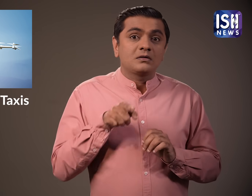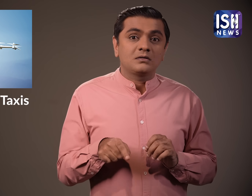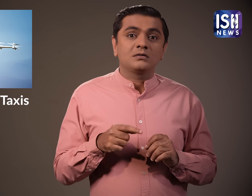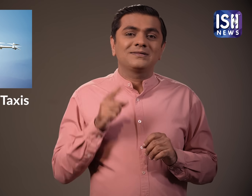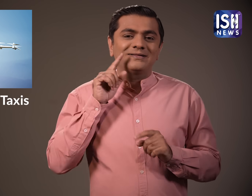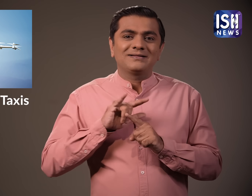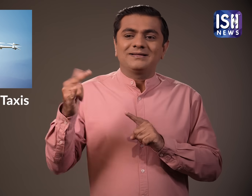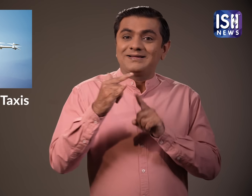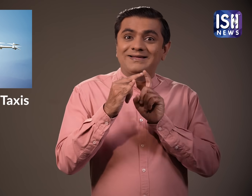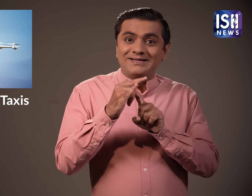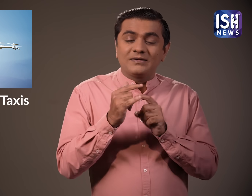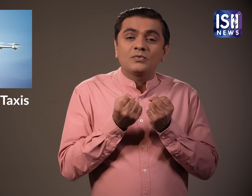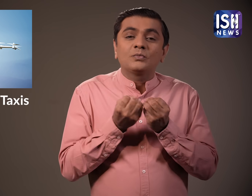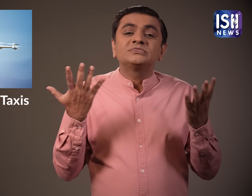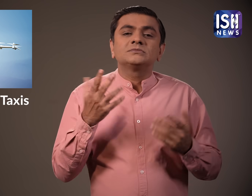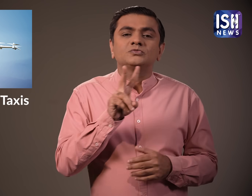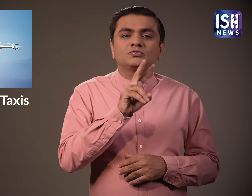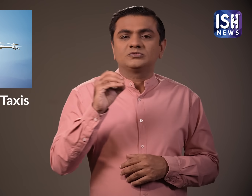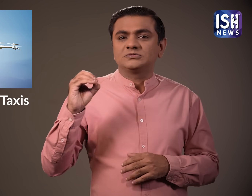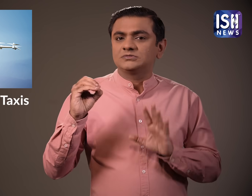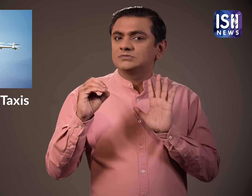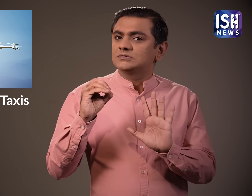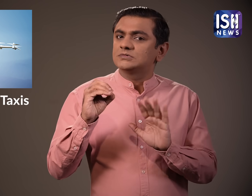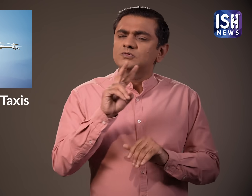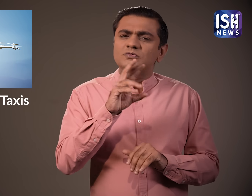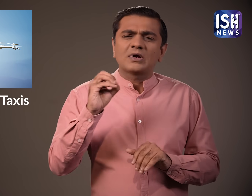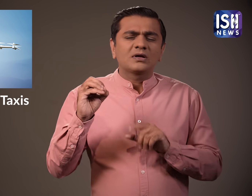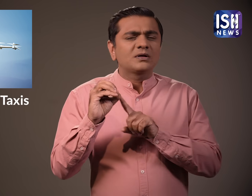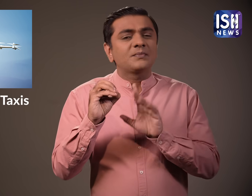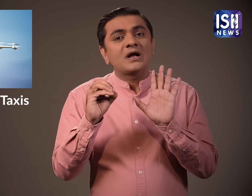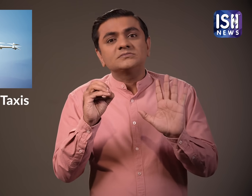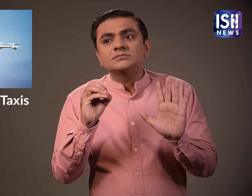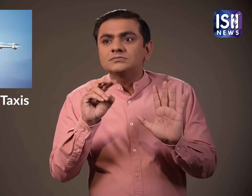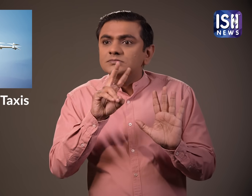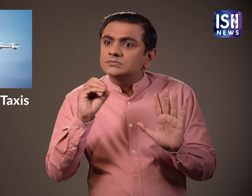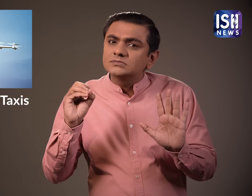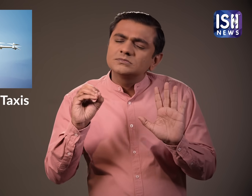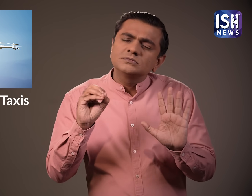The company is going to purchase 200 such aircrafts.